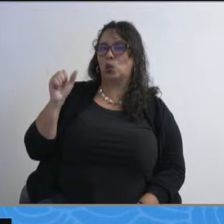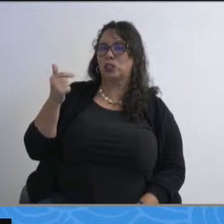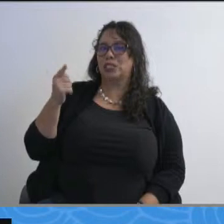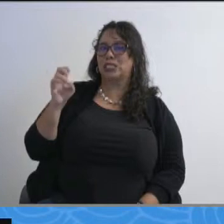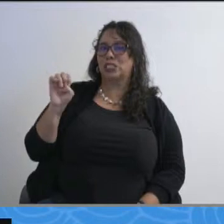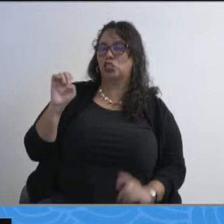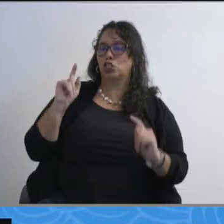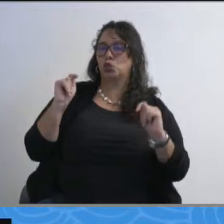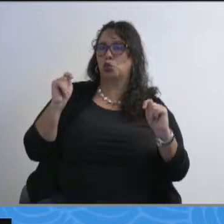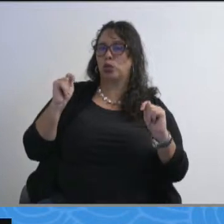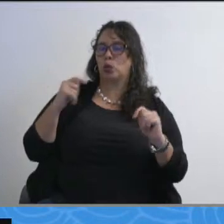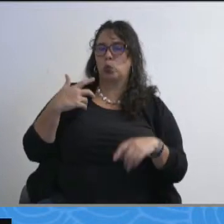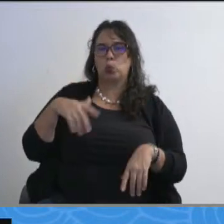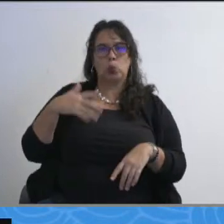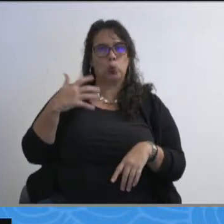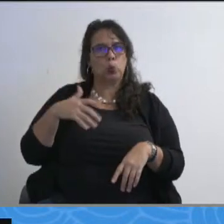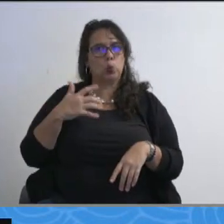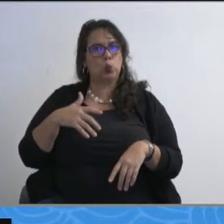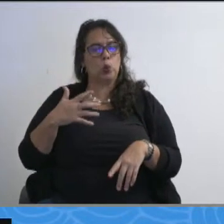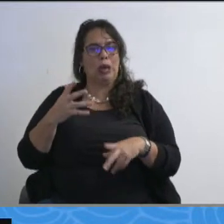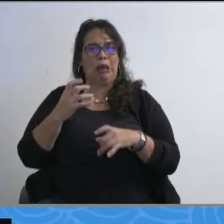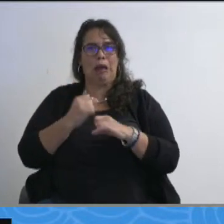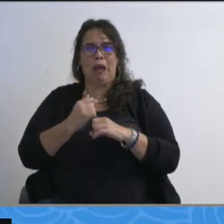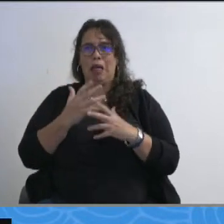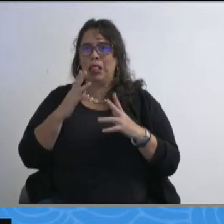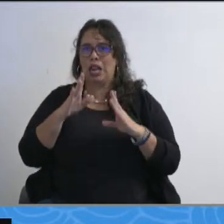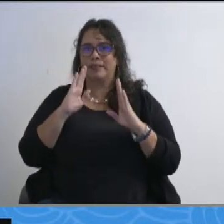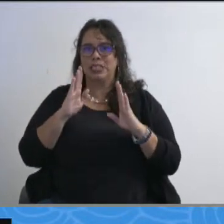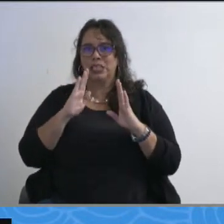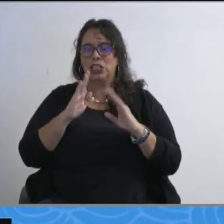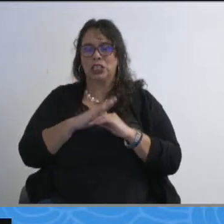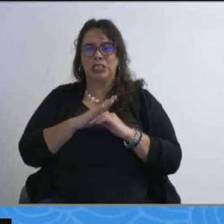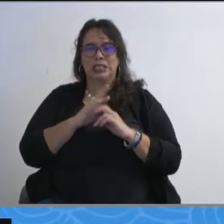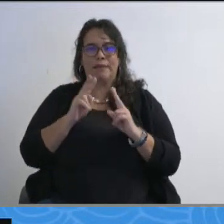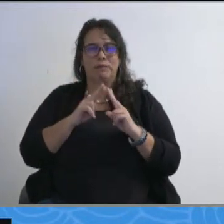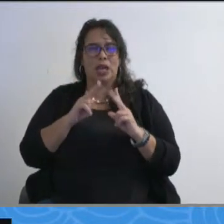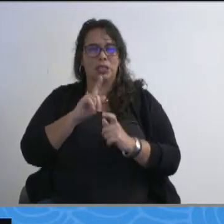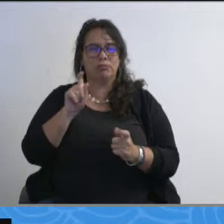and it's a very specific way of delivering an intervention